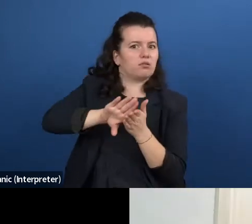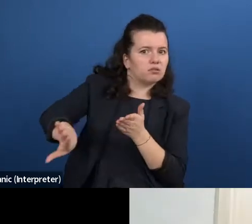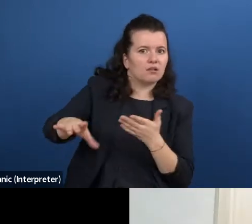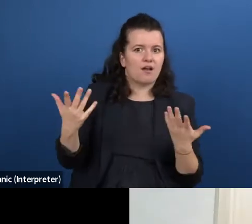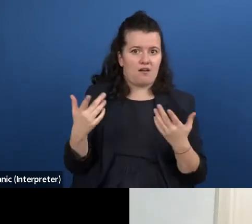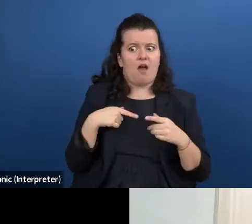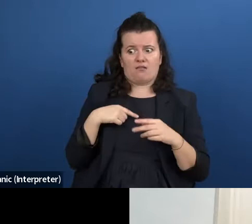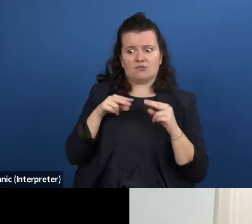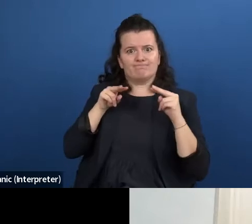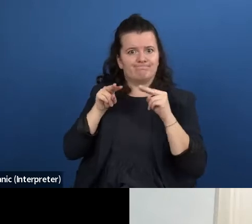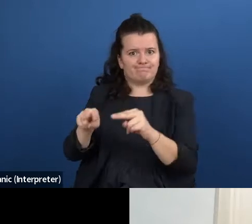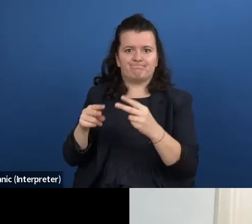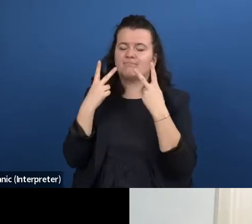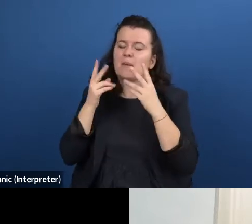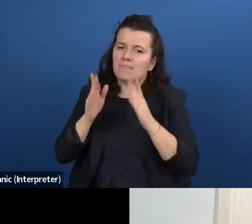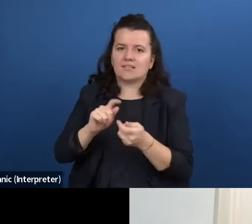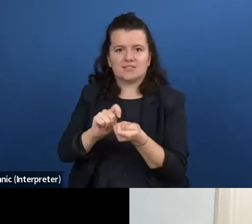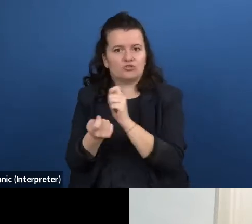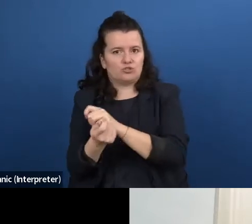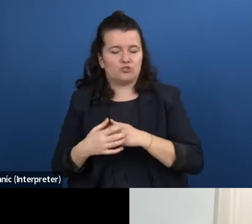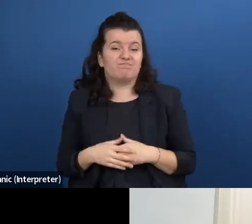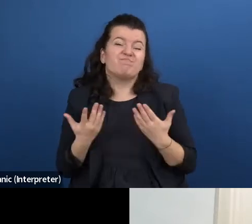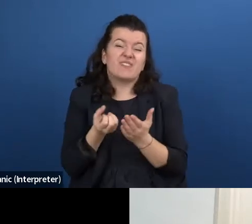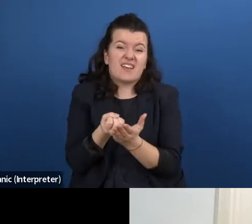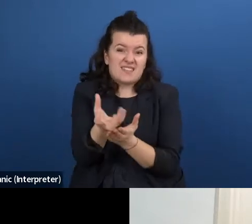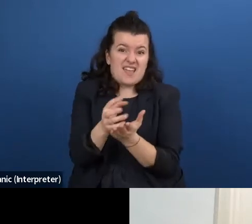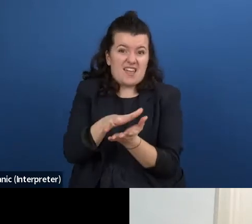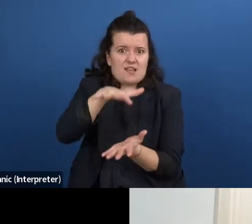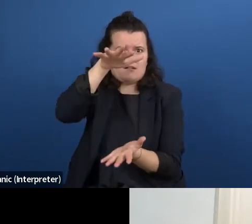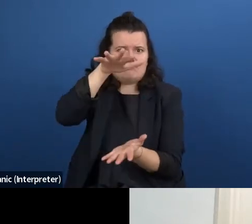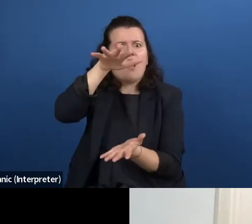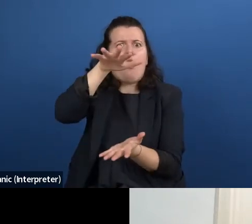The second factor is the lack of data. We definitely don't know enough.